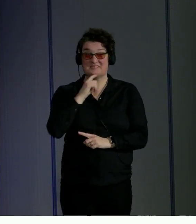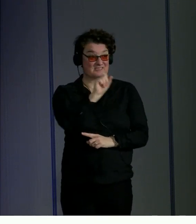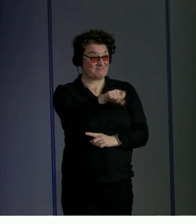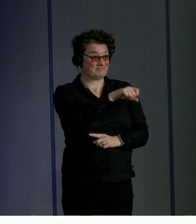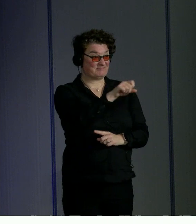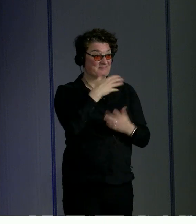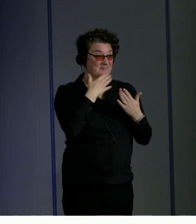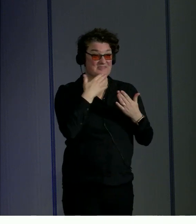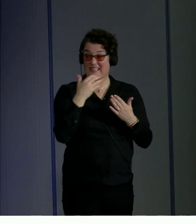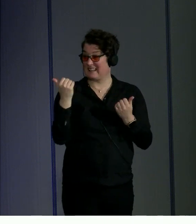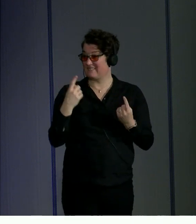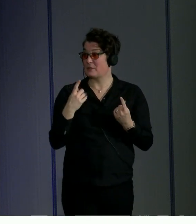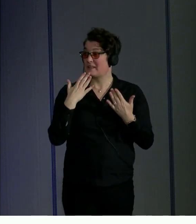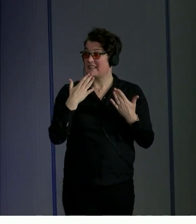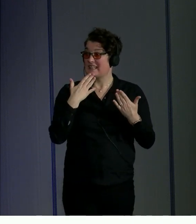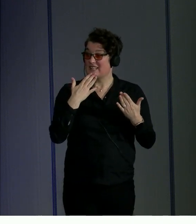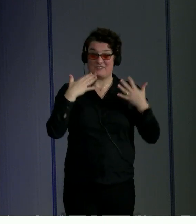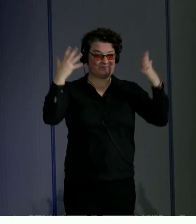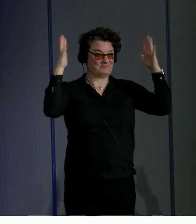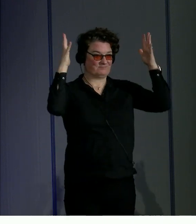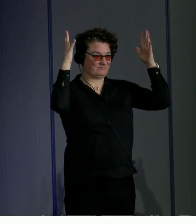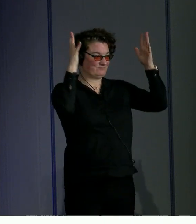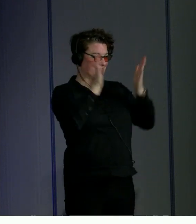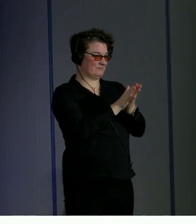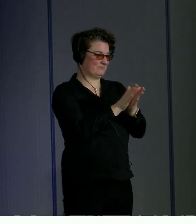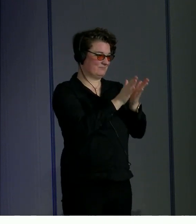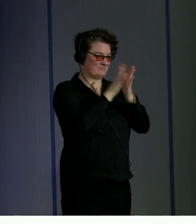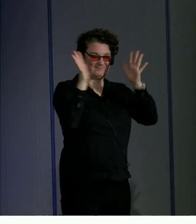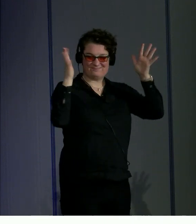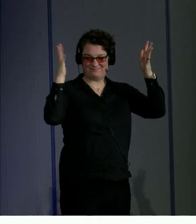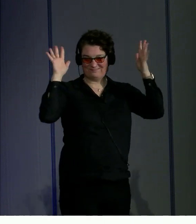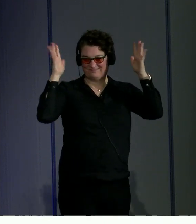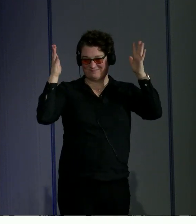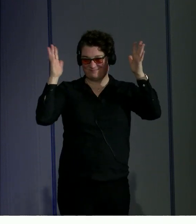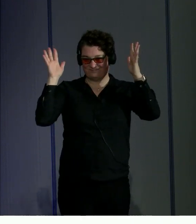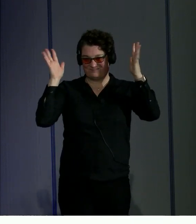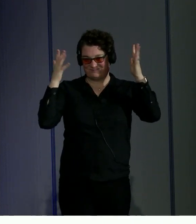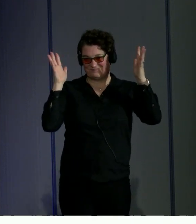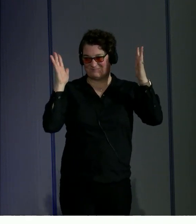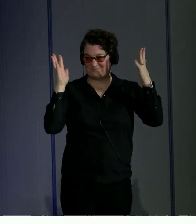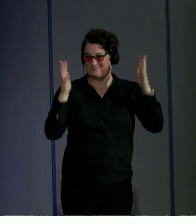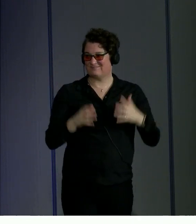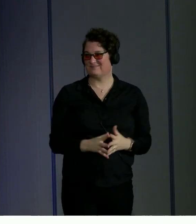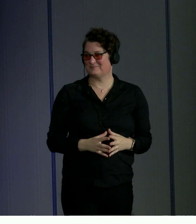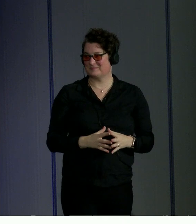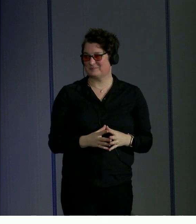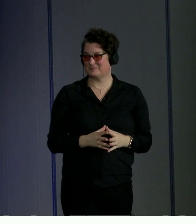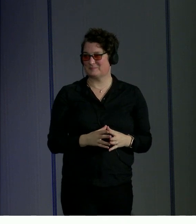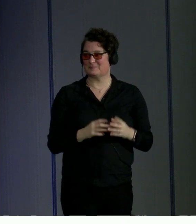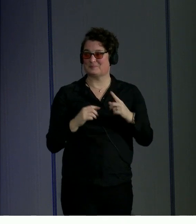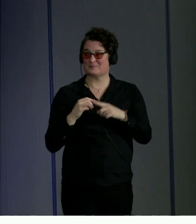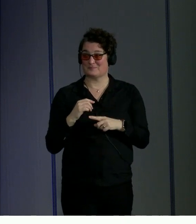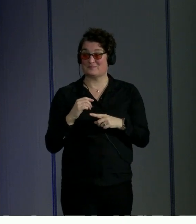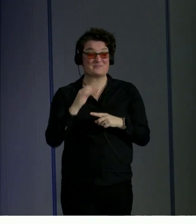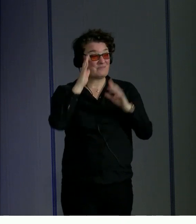Thank you. (Applauds) We hope you have a good evening